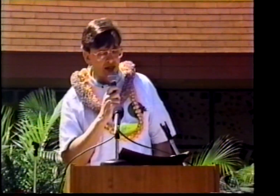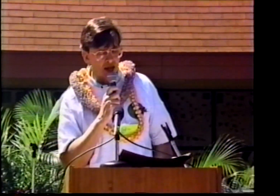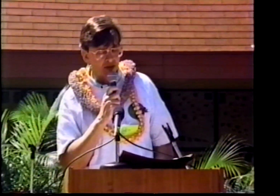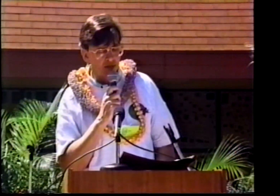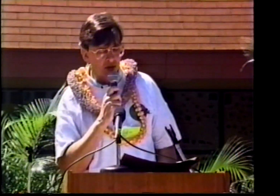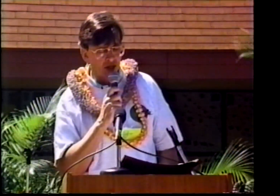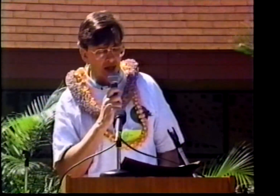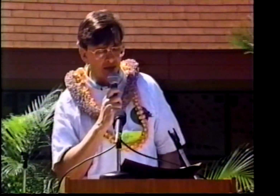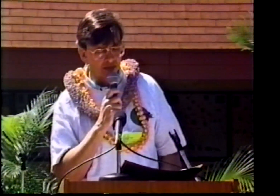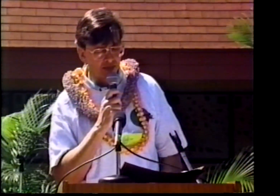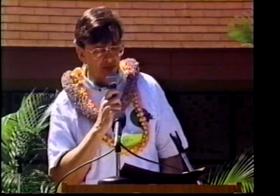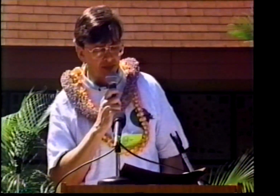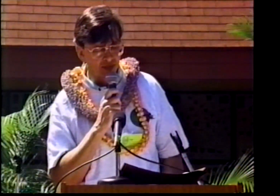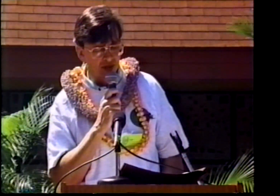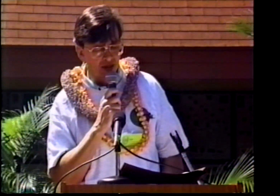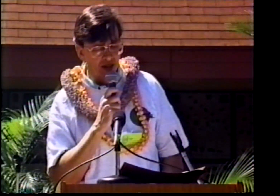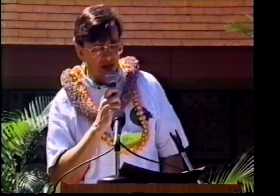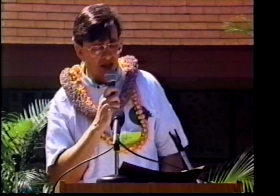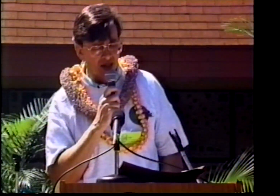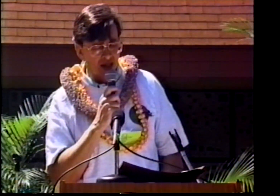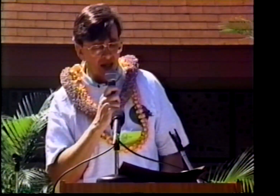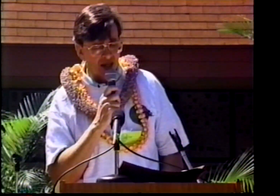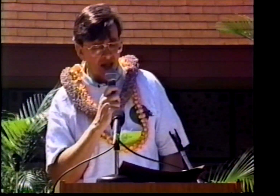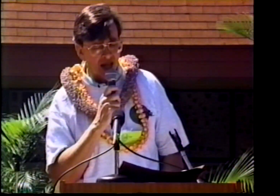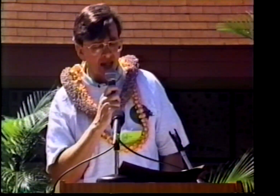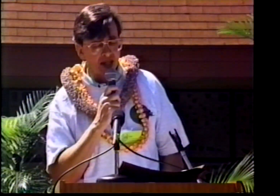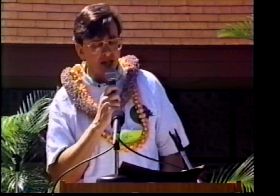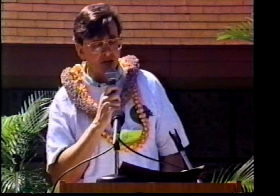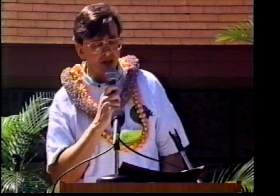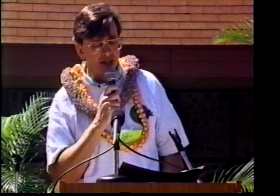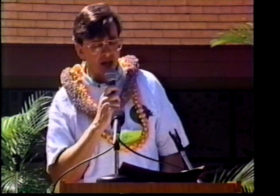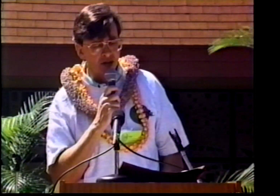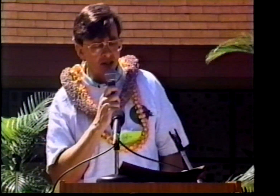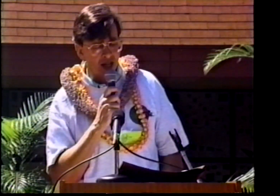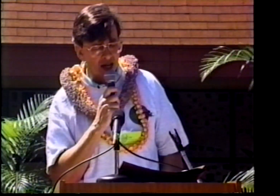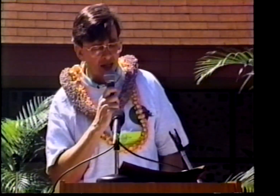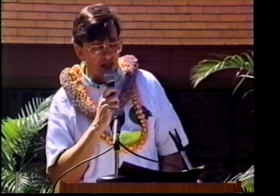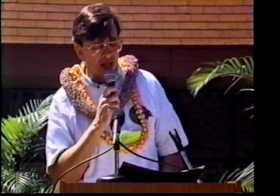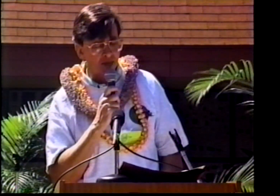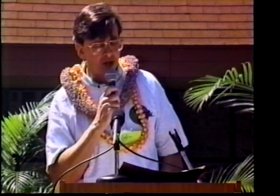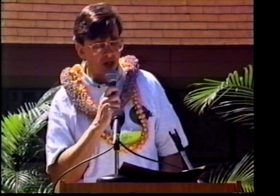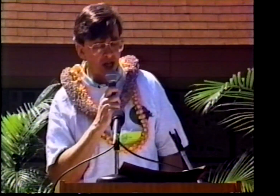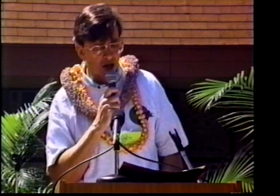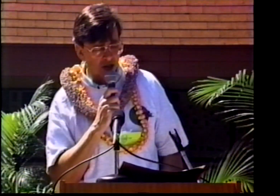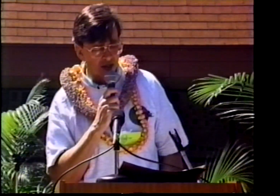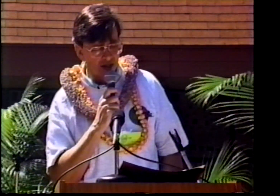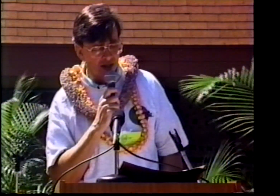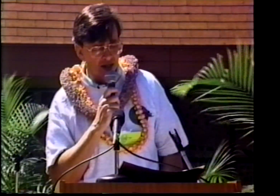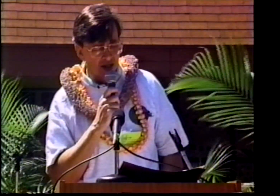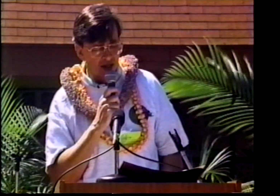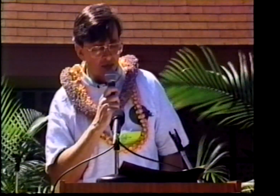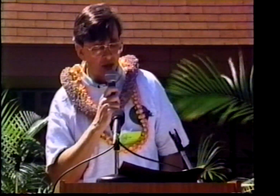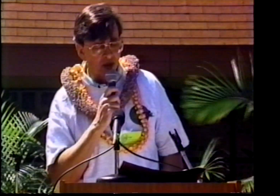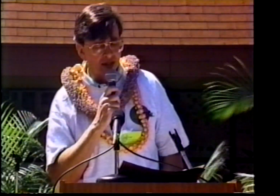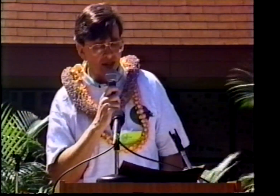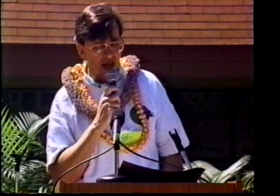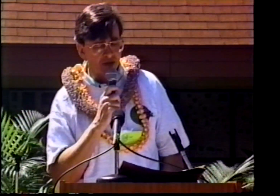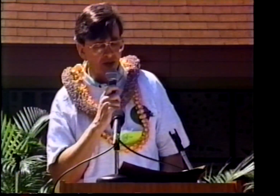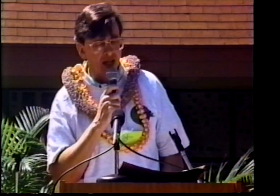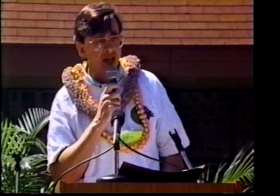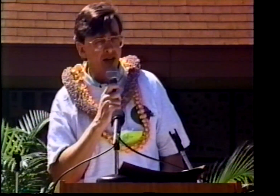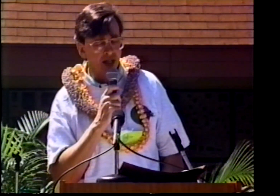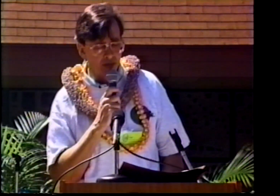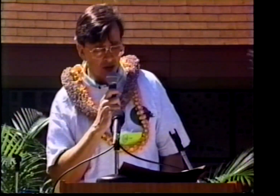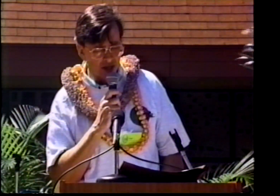deaf community, and the increased understanding and appreciation between the deaf and hearing